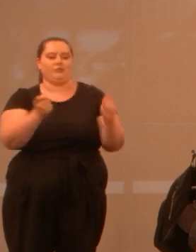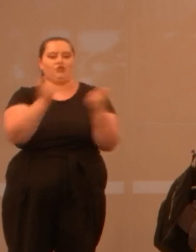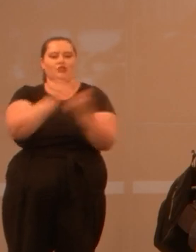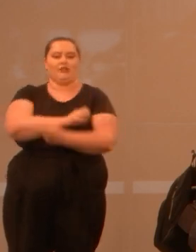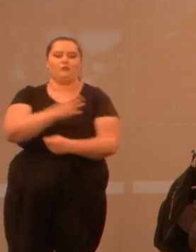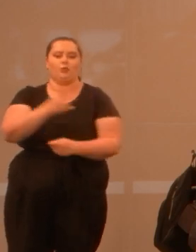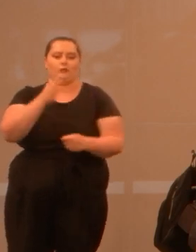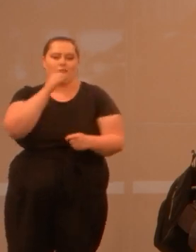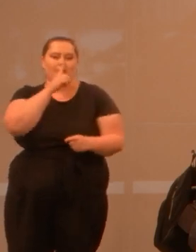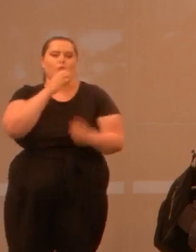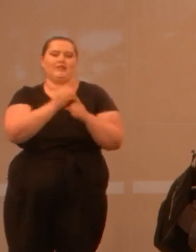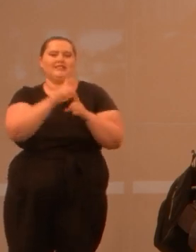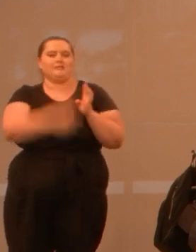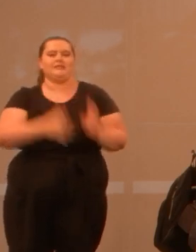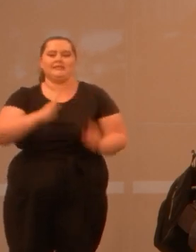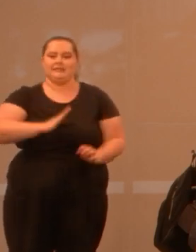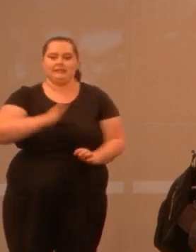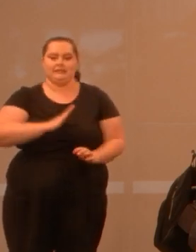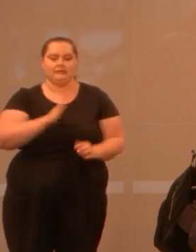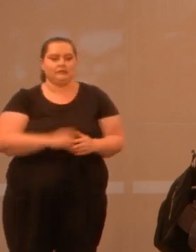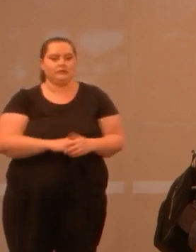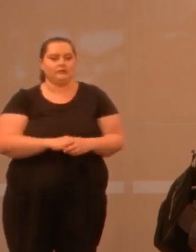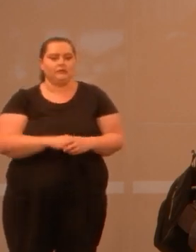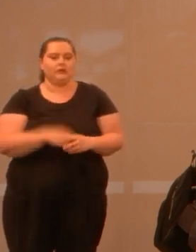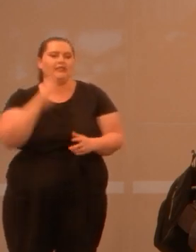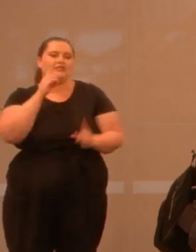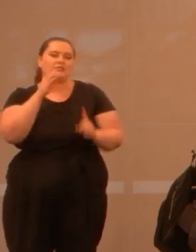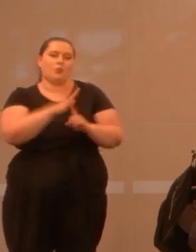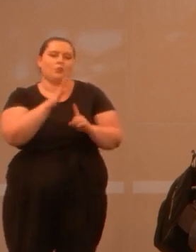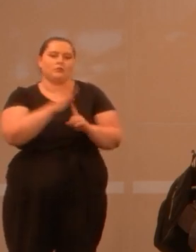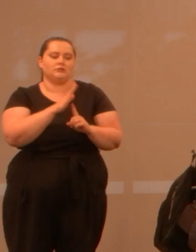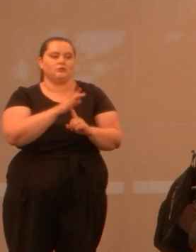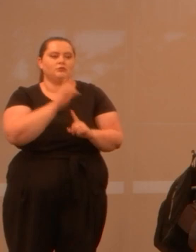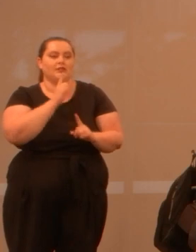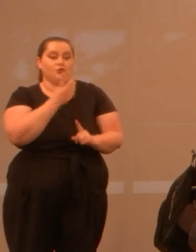disability and I think it is important to note that 2023 for many has been a